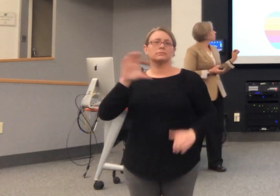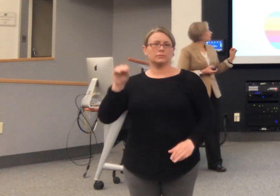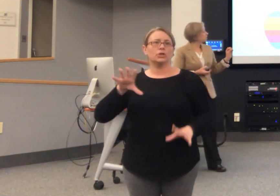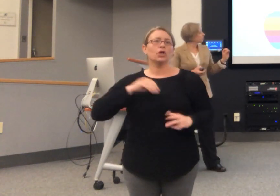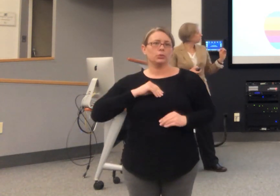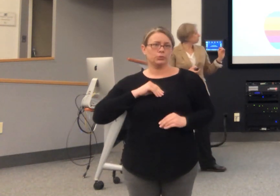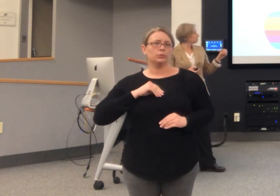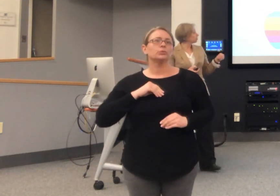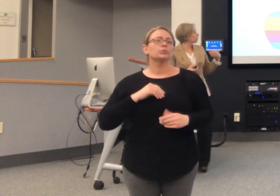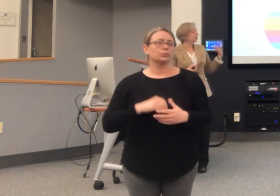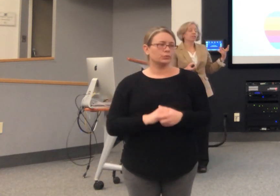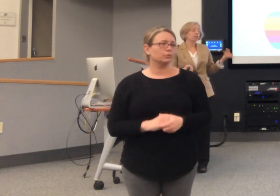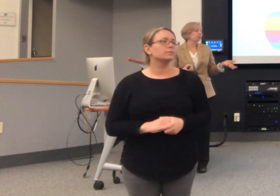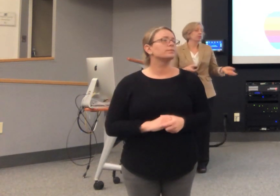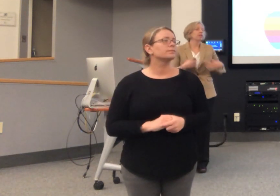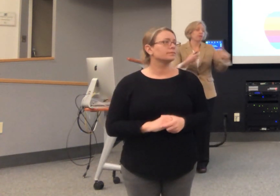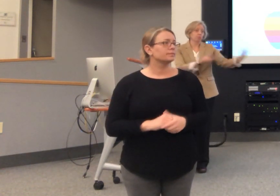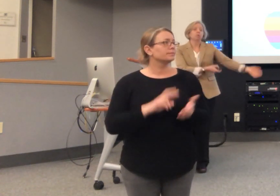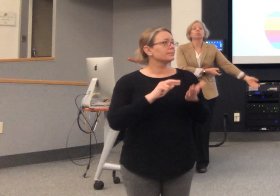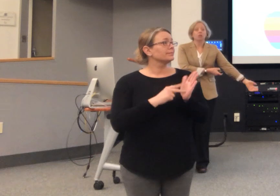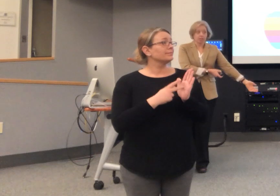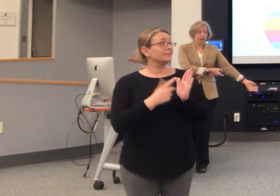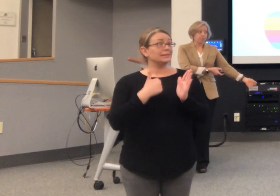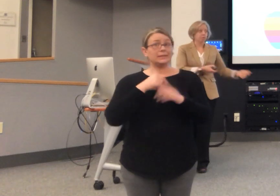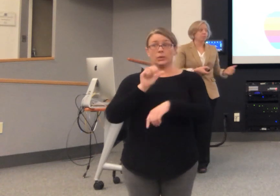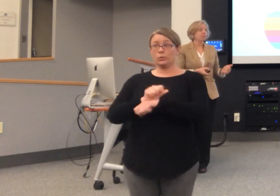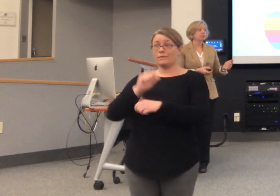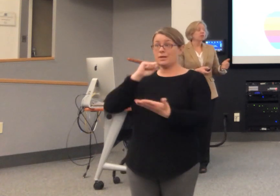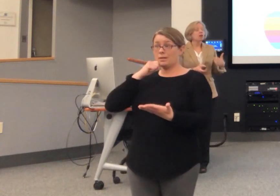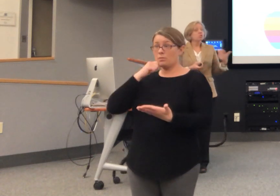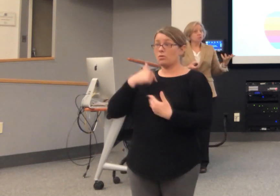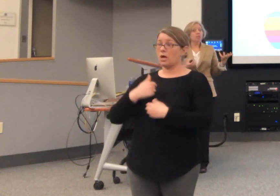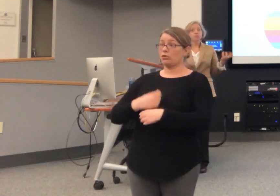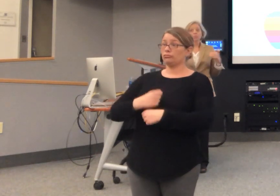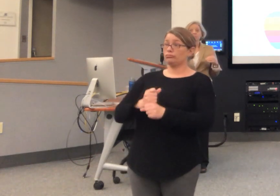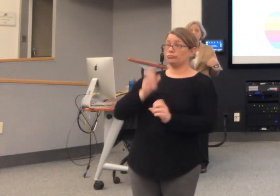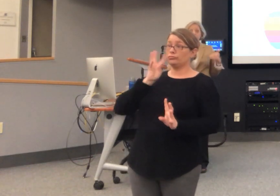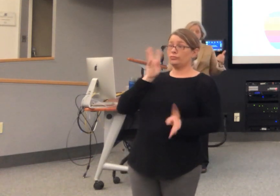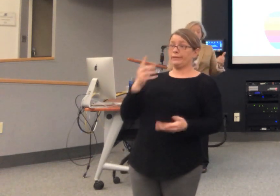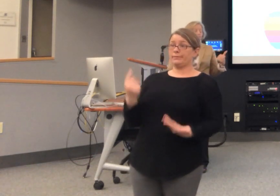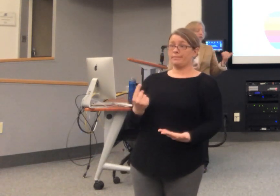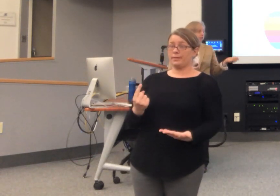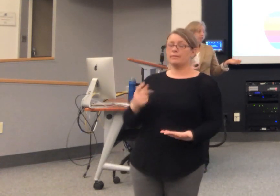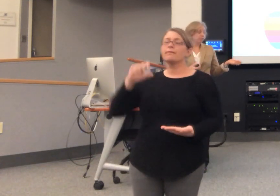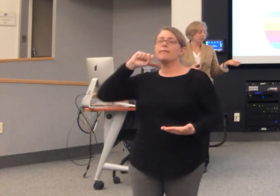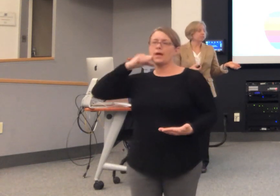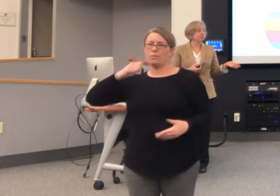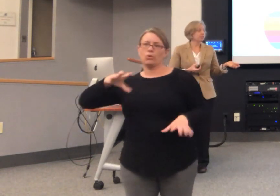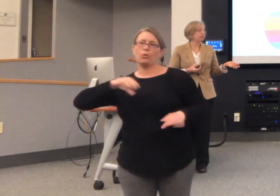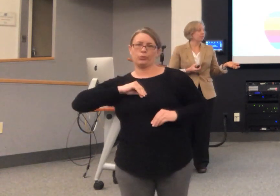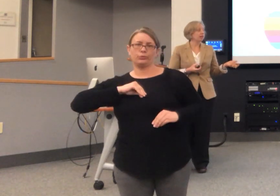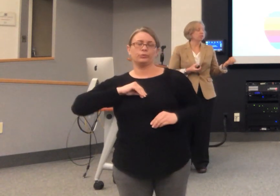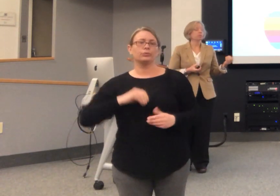And so anything I created at Apple would belong to Apple. Sometimes questions arise in places like Silicon Valley